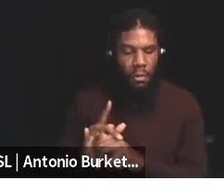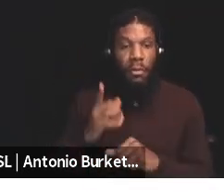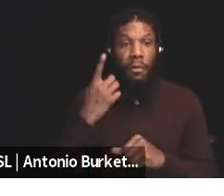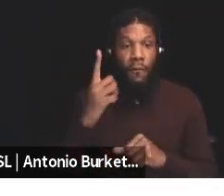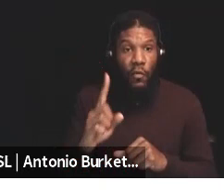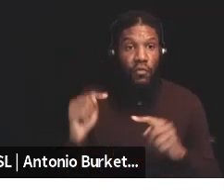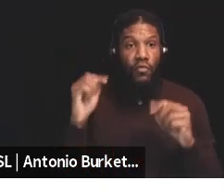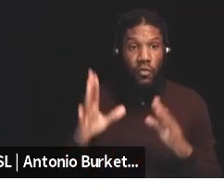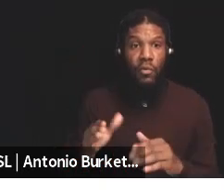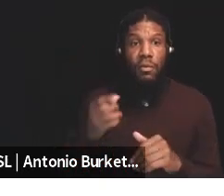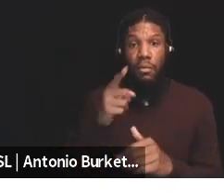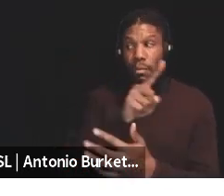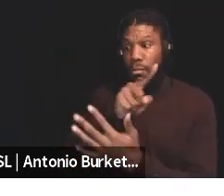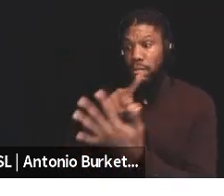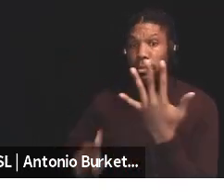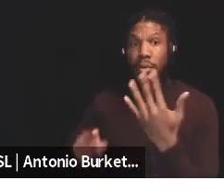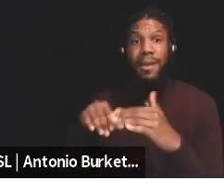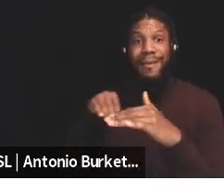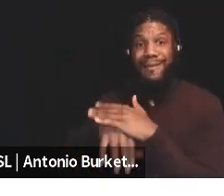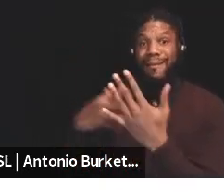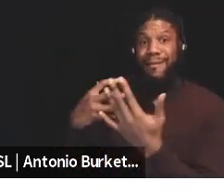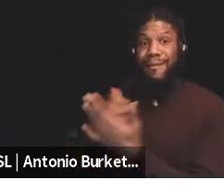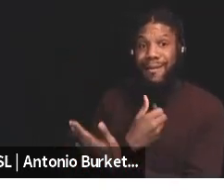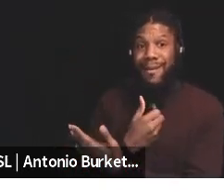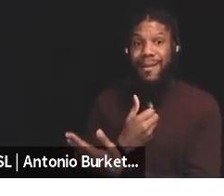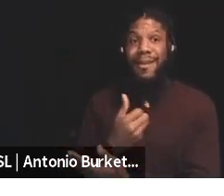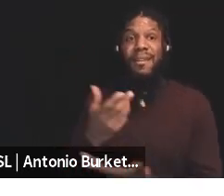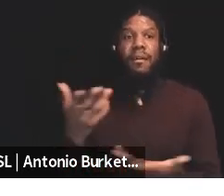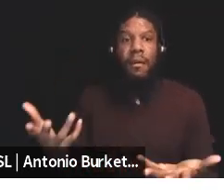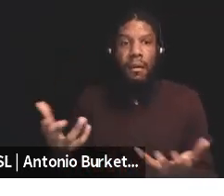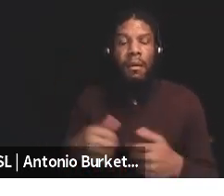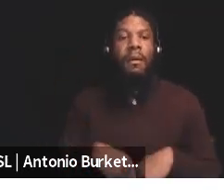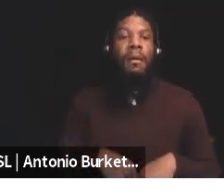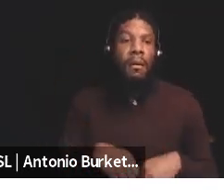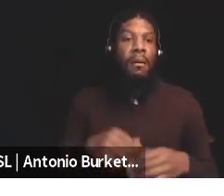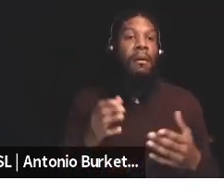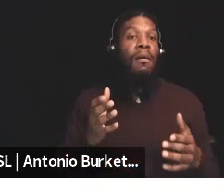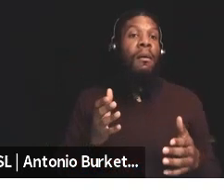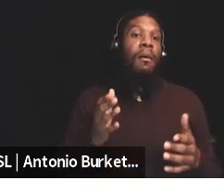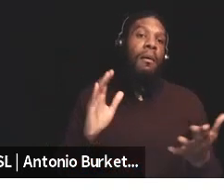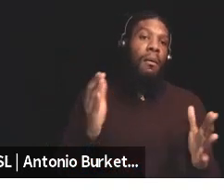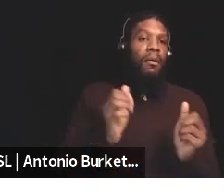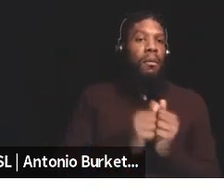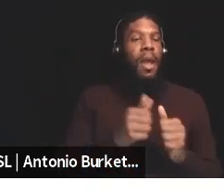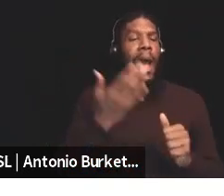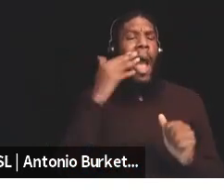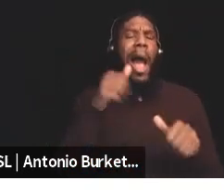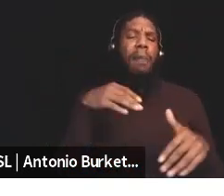access to rather than knowing that "Oh, I can just go into the Center and sit with them